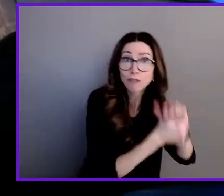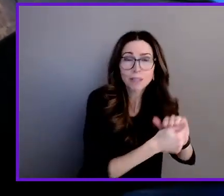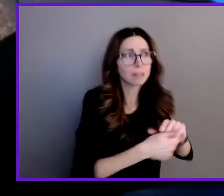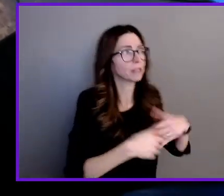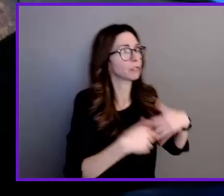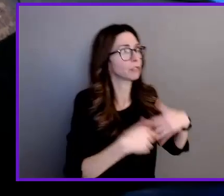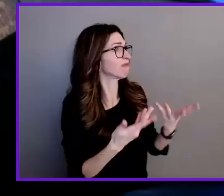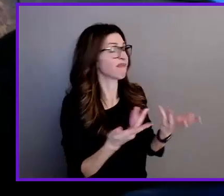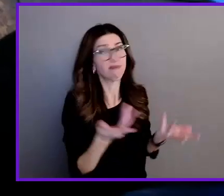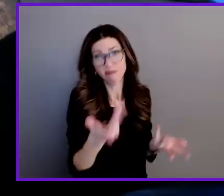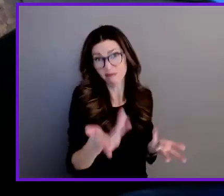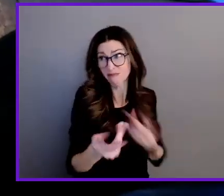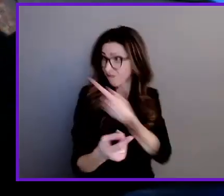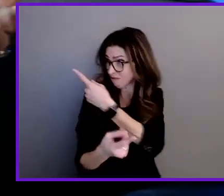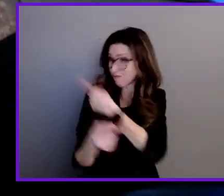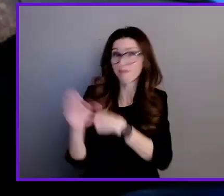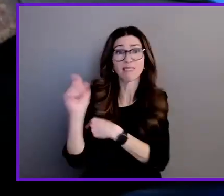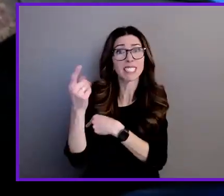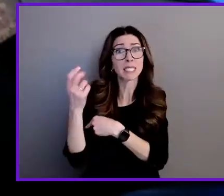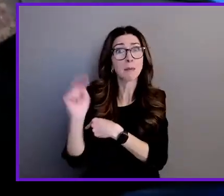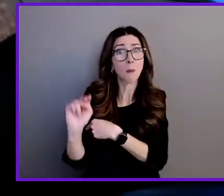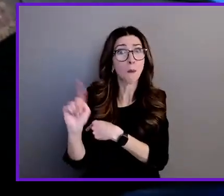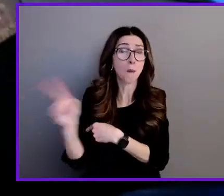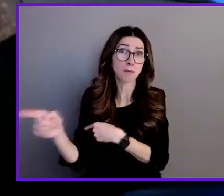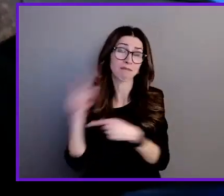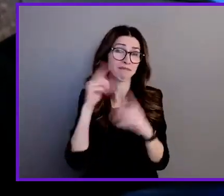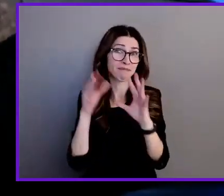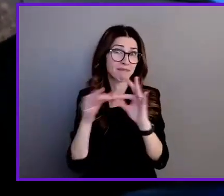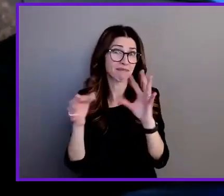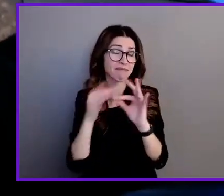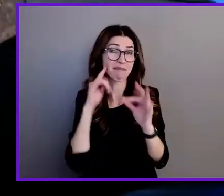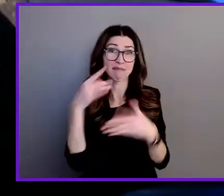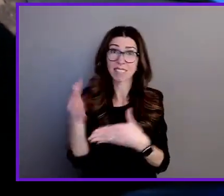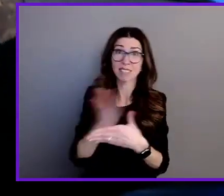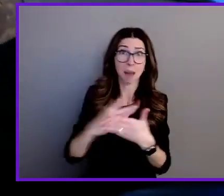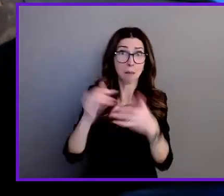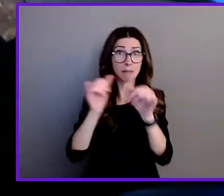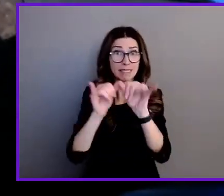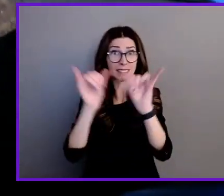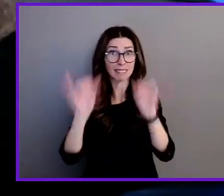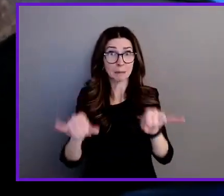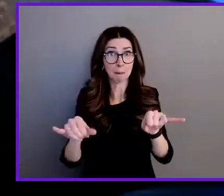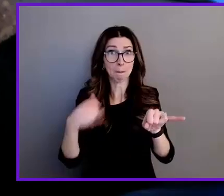systemic issues which predated the pandemic. Can we have a mind